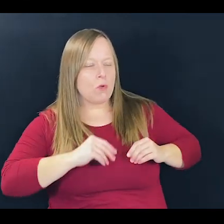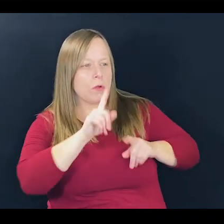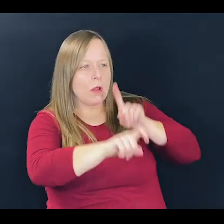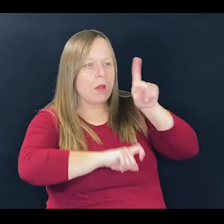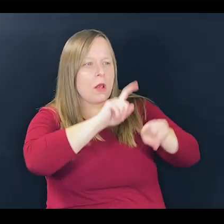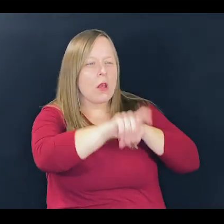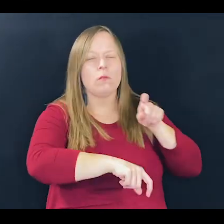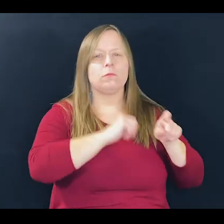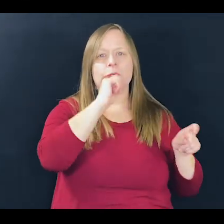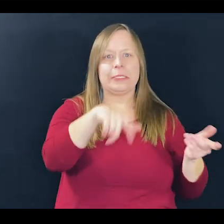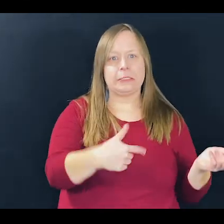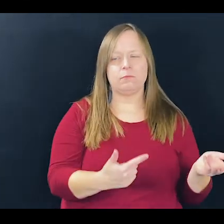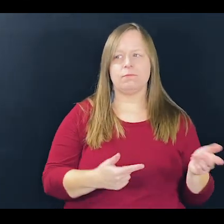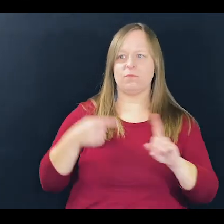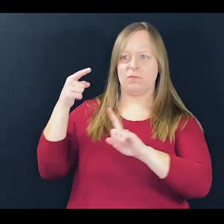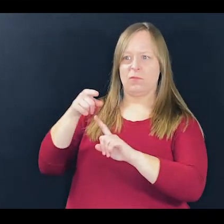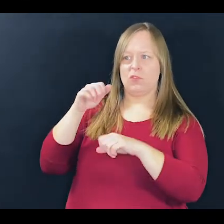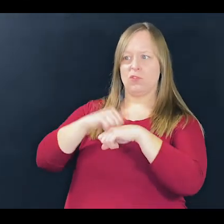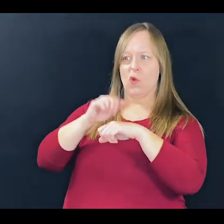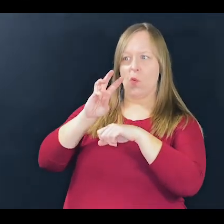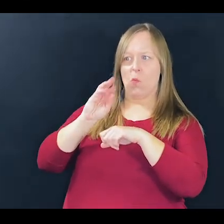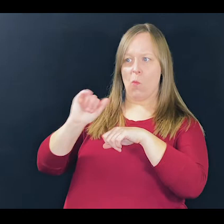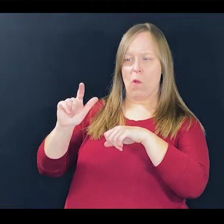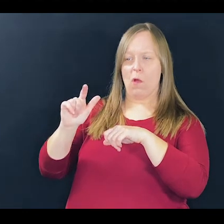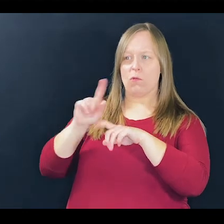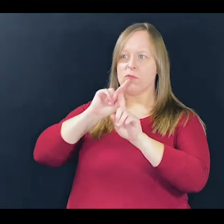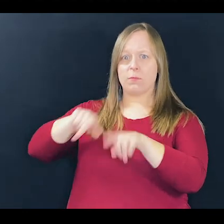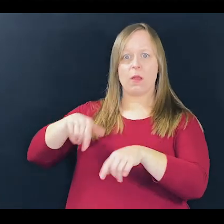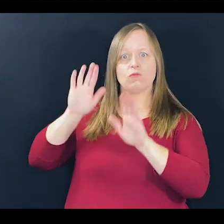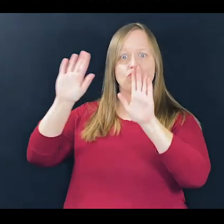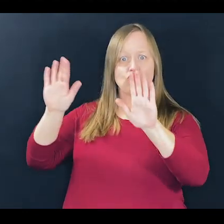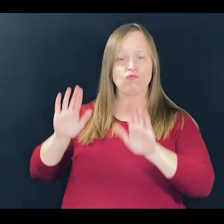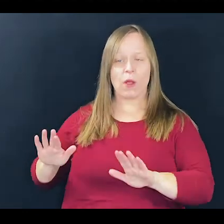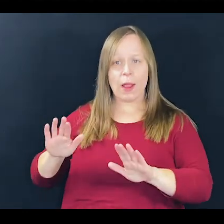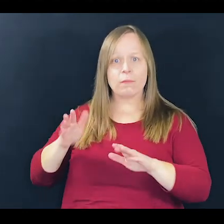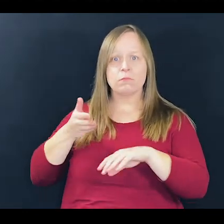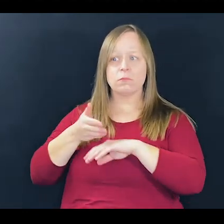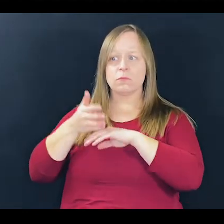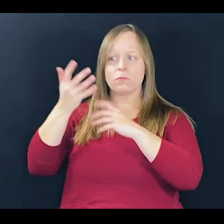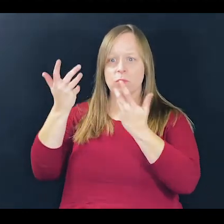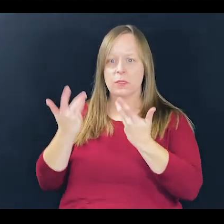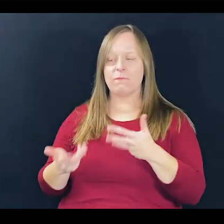K: And, I should point out that Stonewall's response was pretty great after the fact